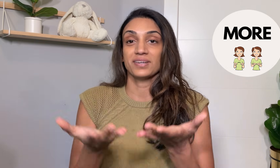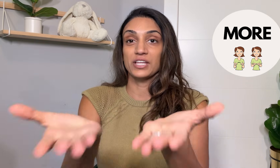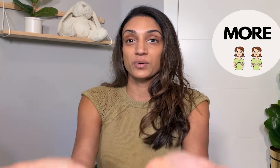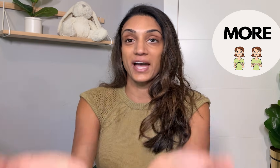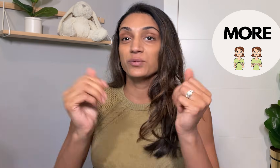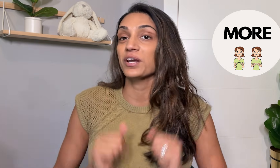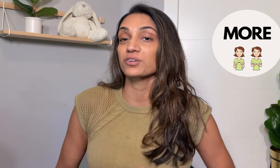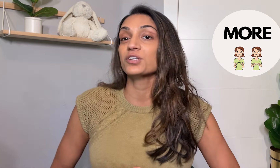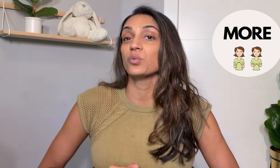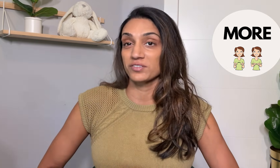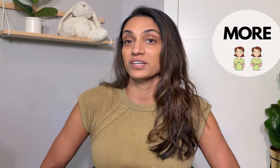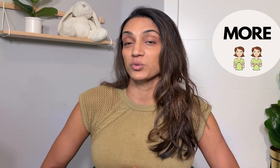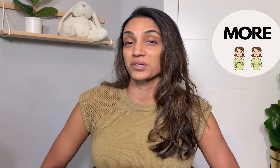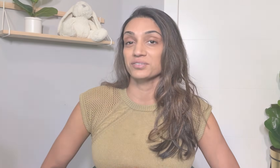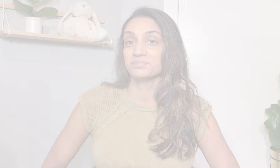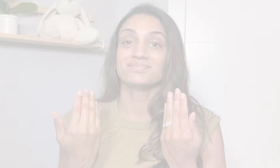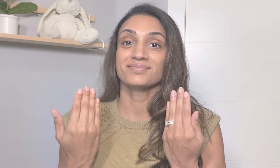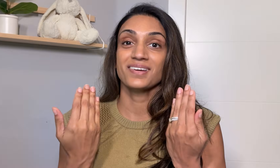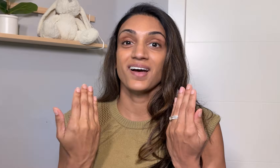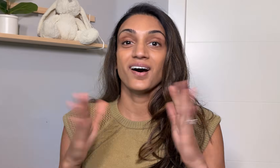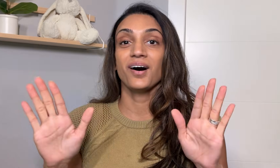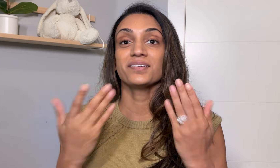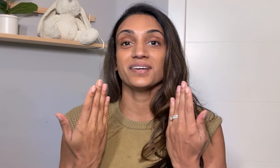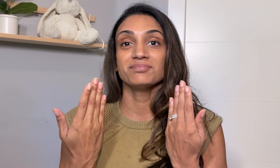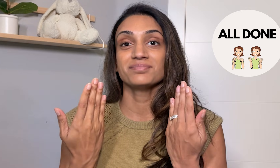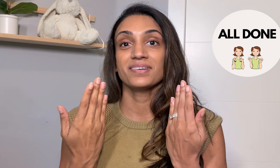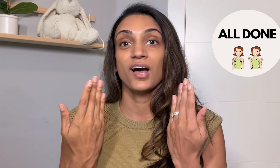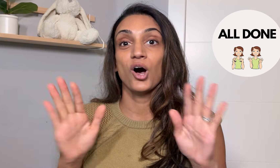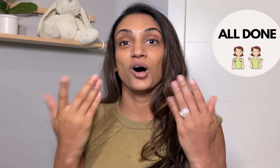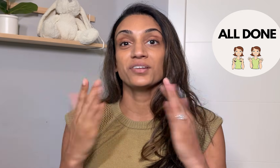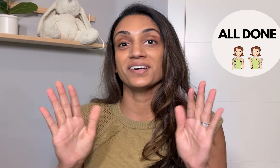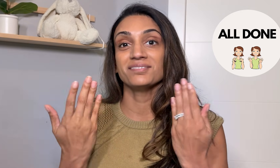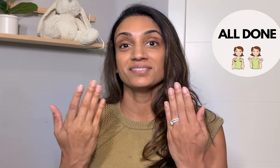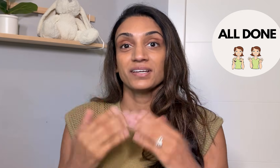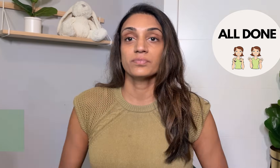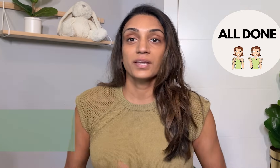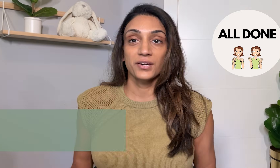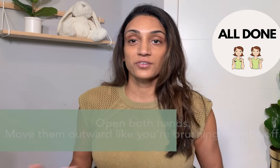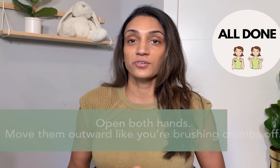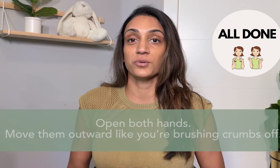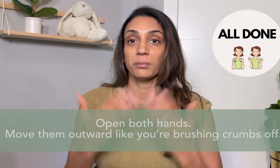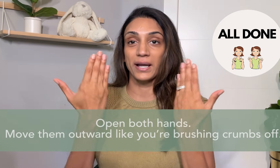And then you add whatever you want to give more of. All done. Here's how to do it. Back up.